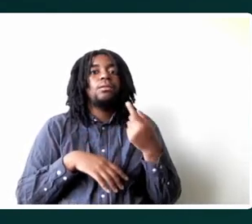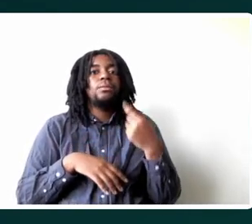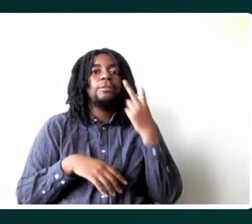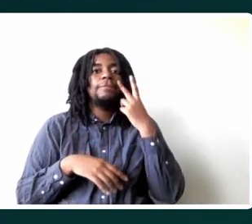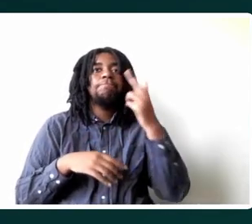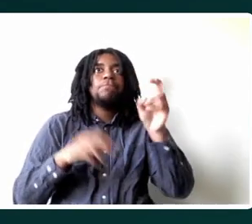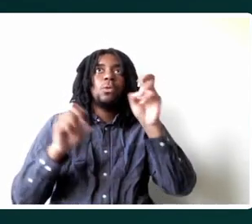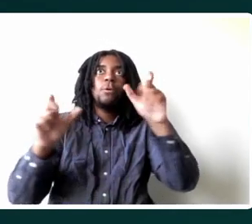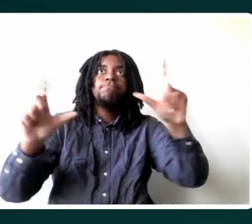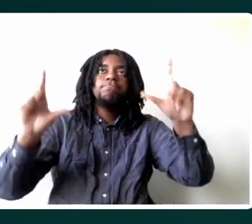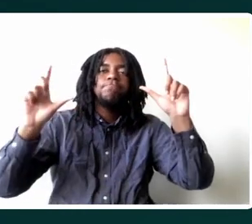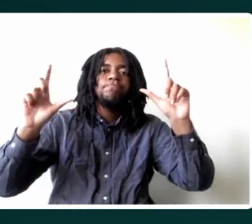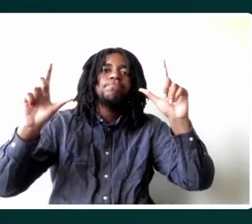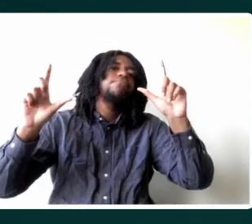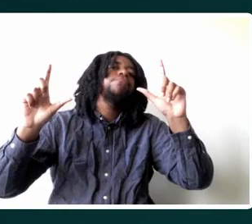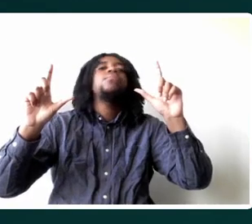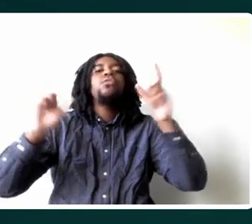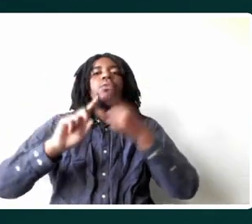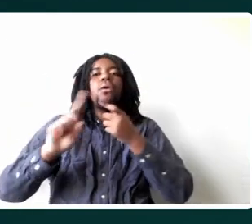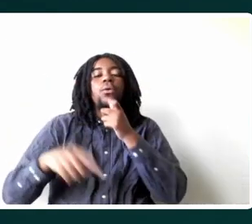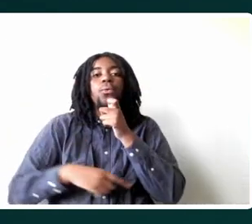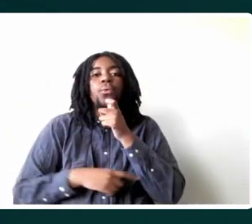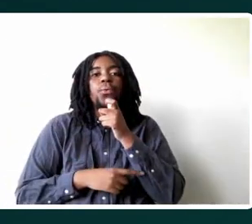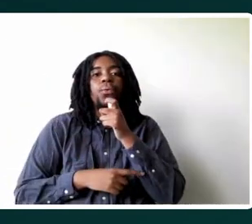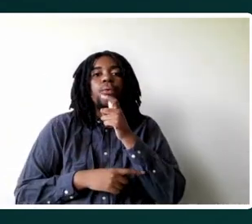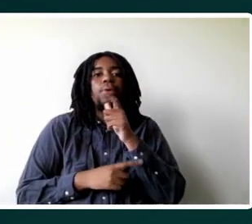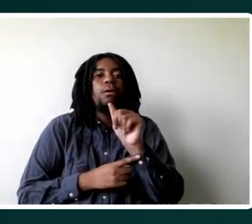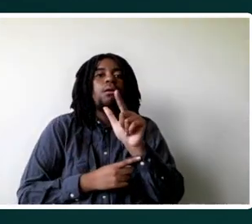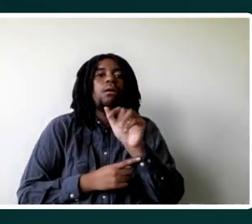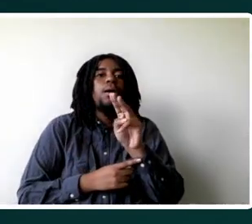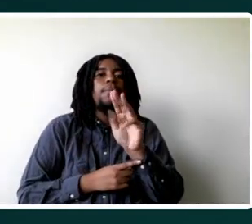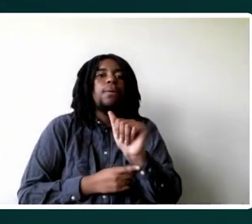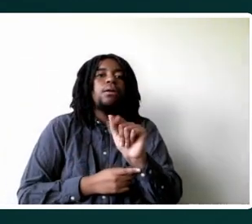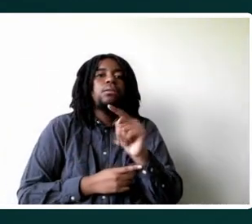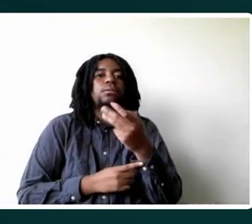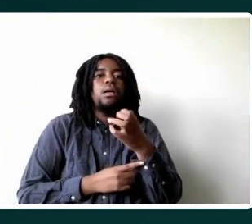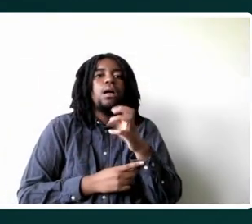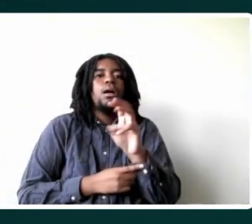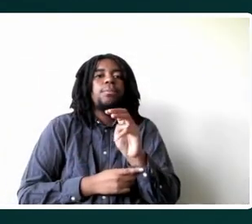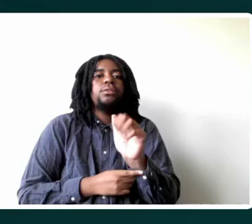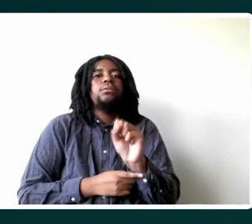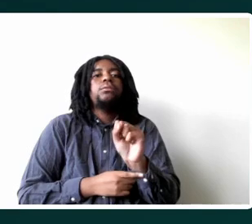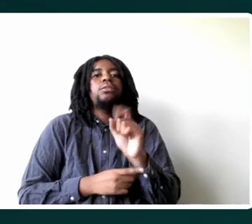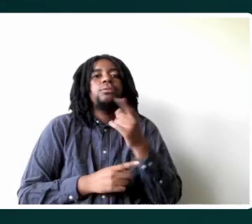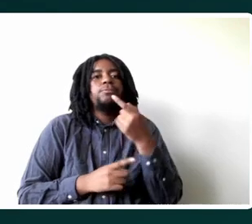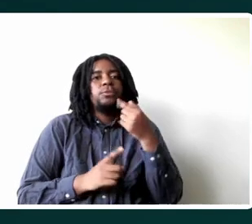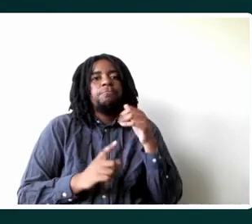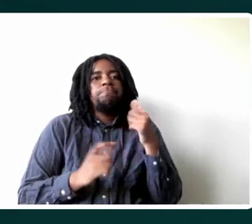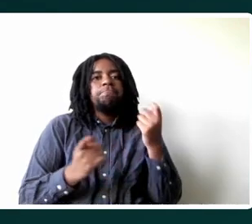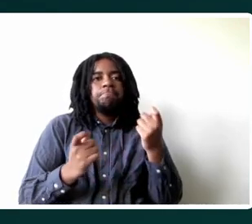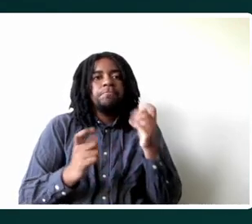the celebrated artist, Alma Thomas, again, who had been a teacher for many years in the D.C. Public